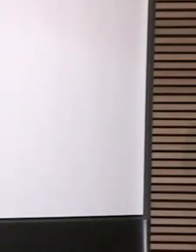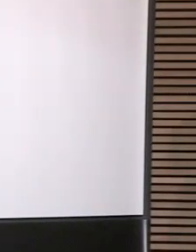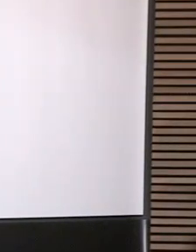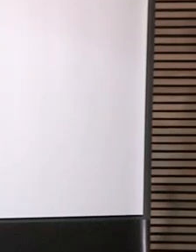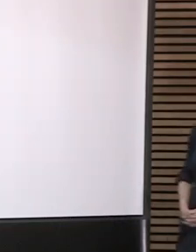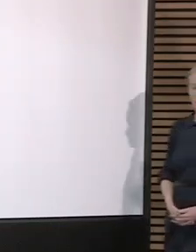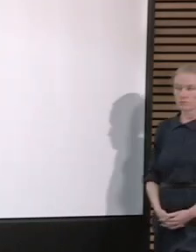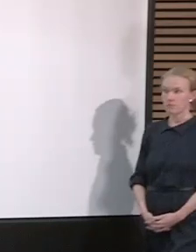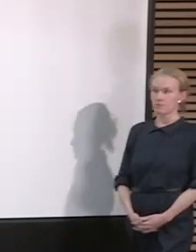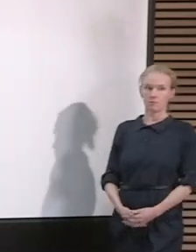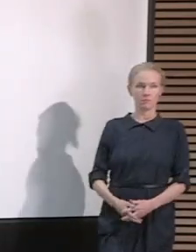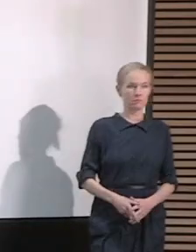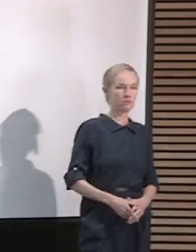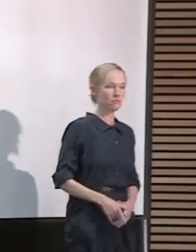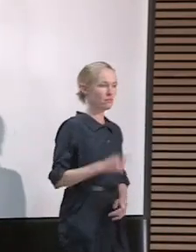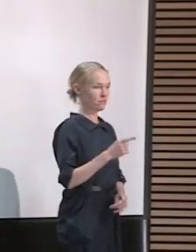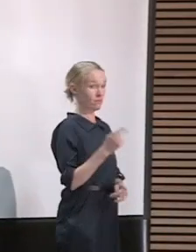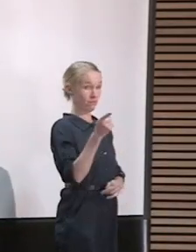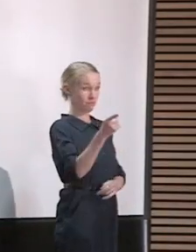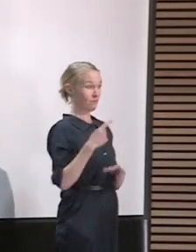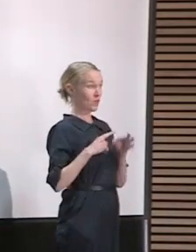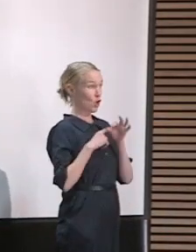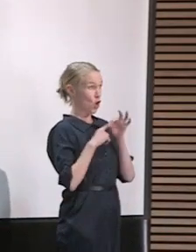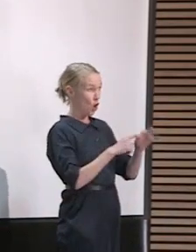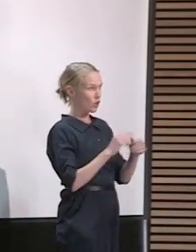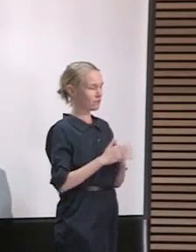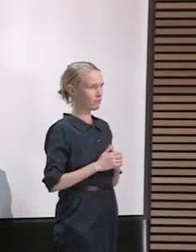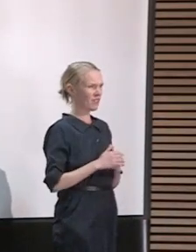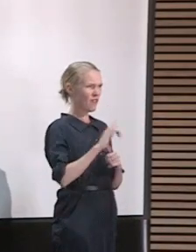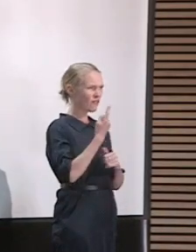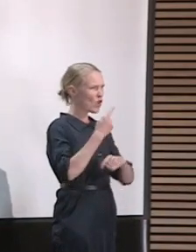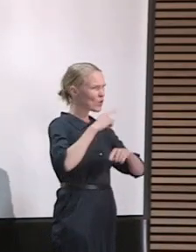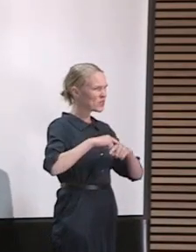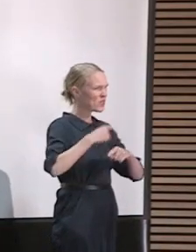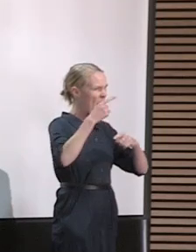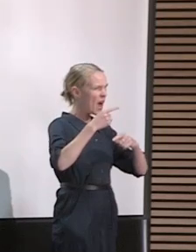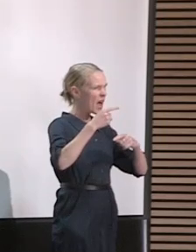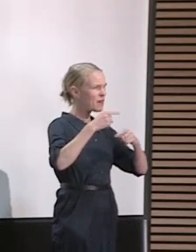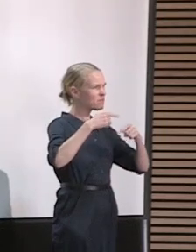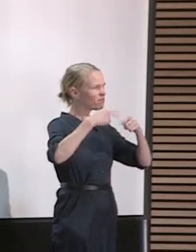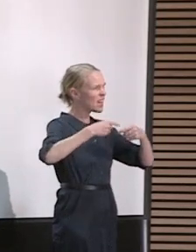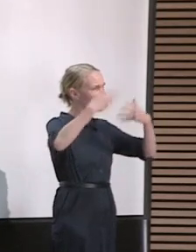Day 3. Why have you not been able to ever provide that data before? Well, I haven't been asked.